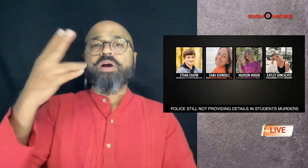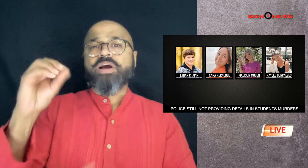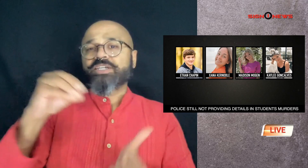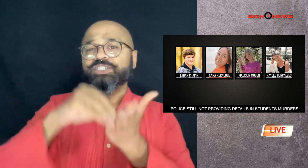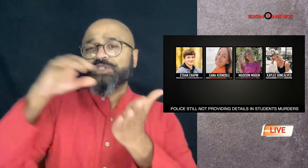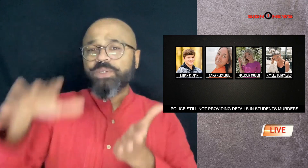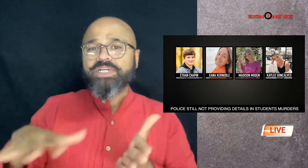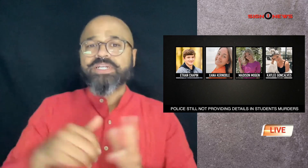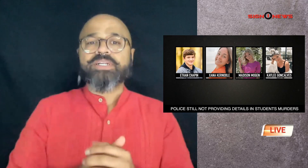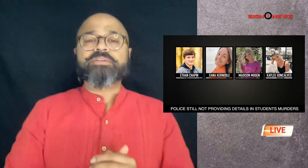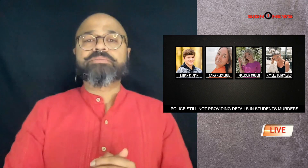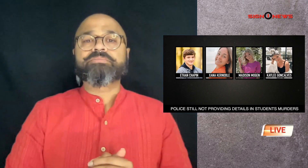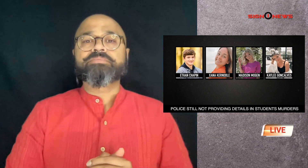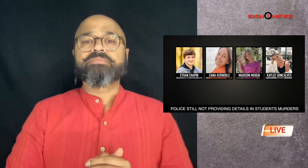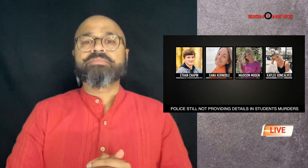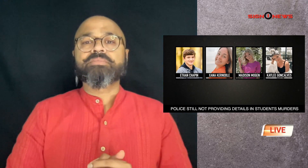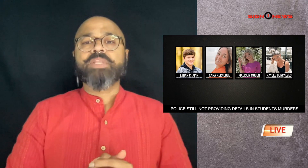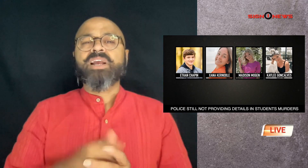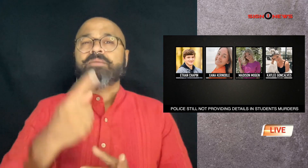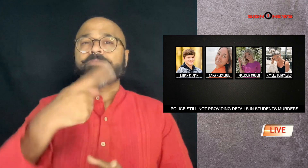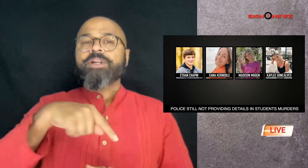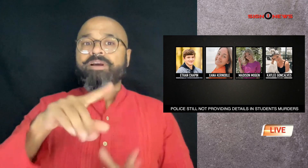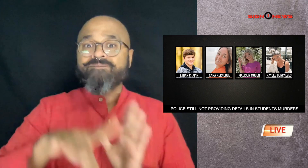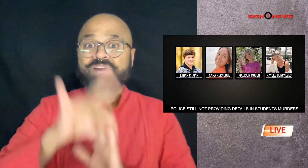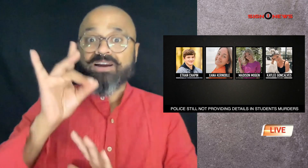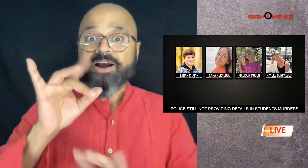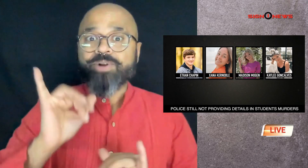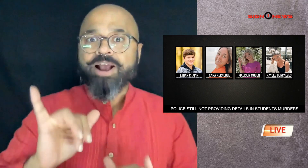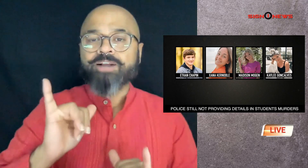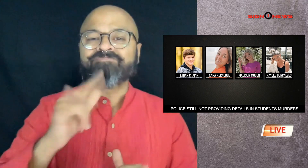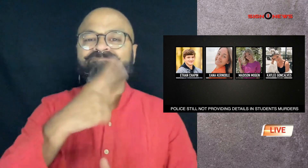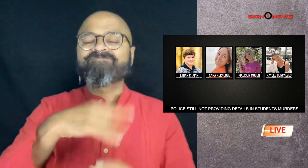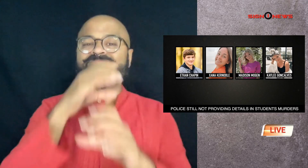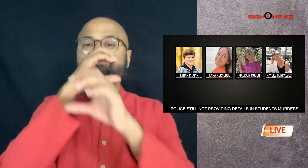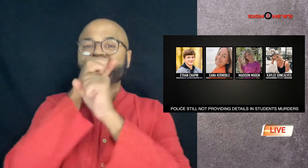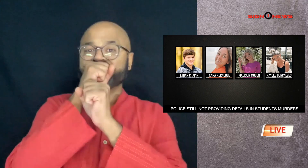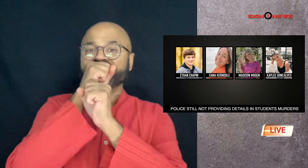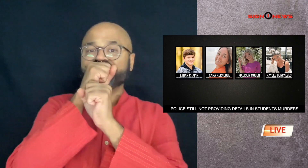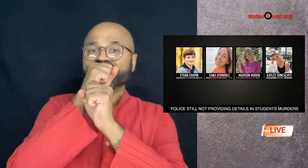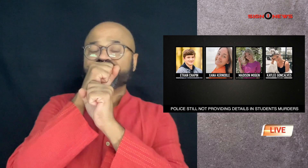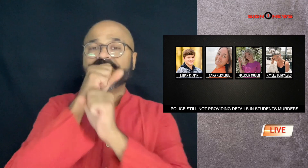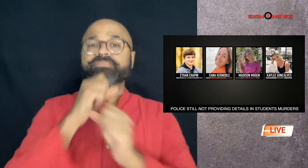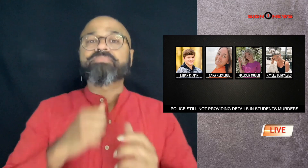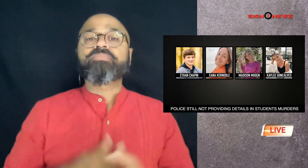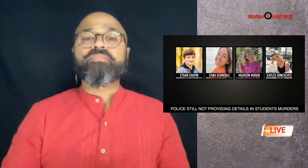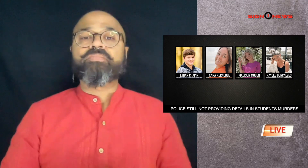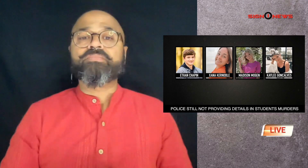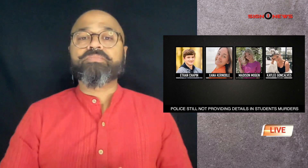of four University of Idaho students but they remaining tightlipped about what they have learned